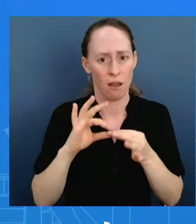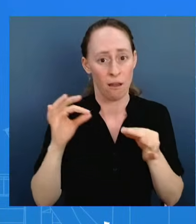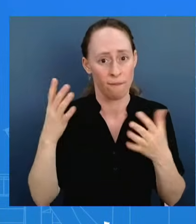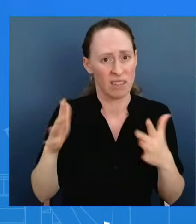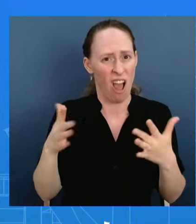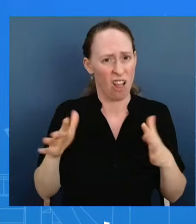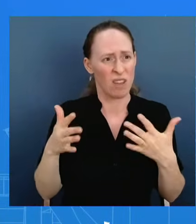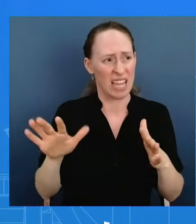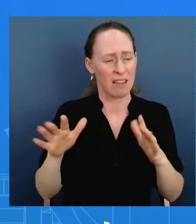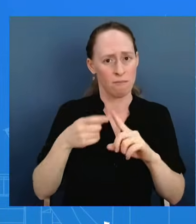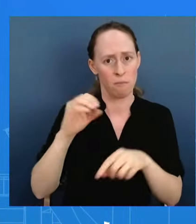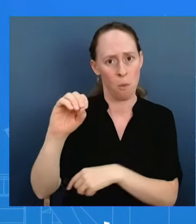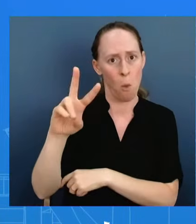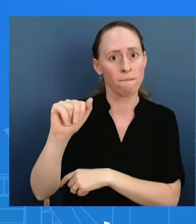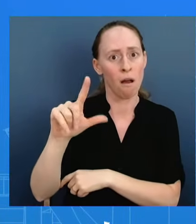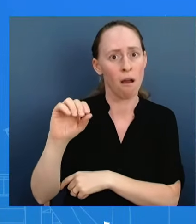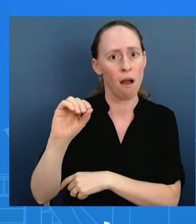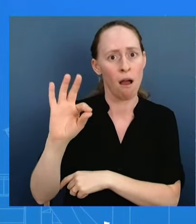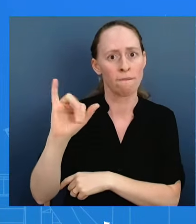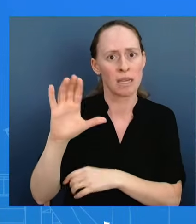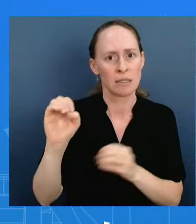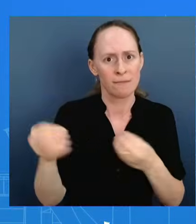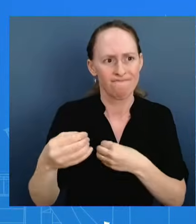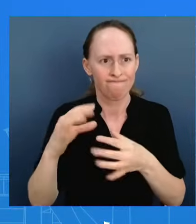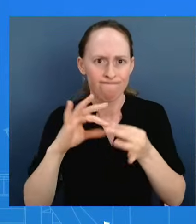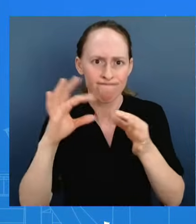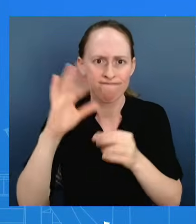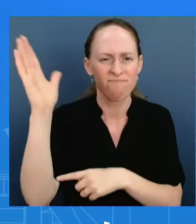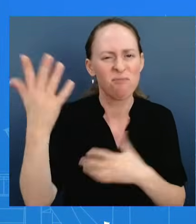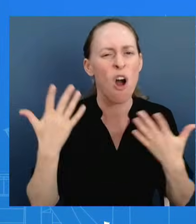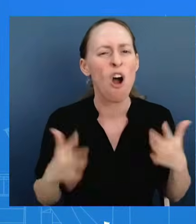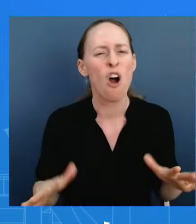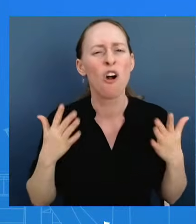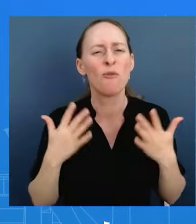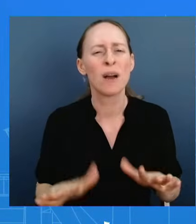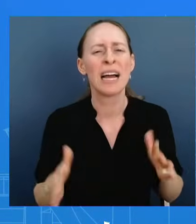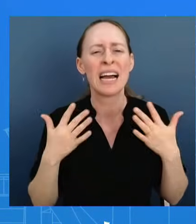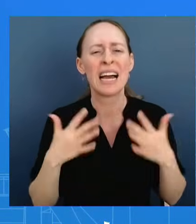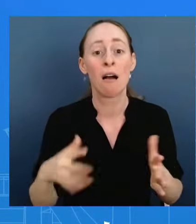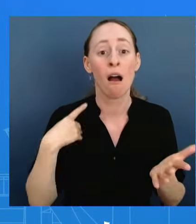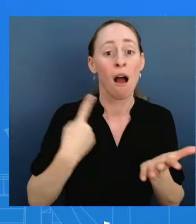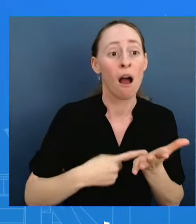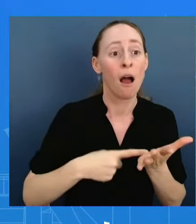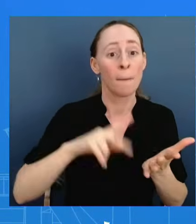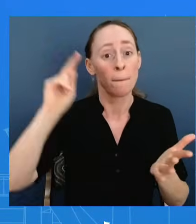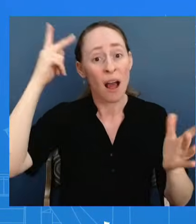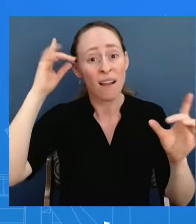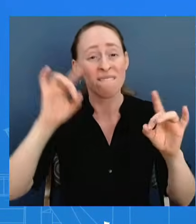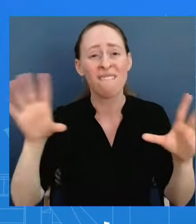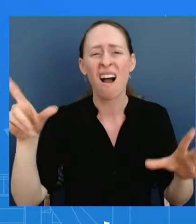And we’ve been condemning political violence for some time. Go ahead, Jenny. The Press: “Passing the torch,” obviously,